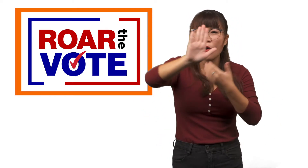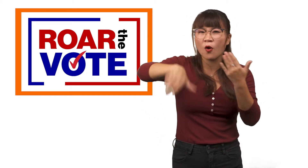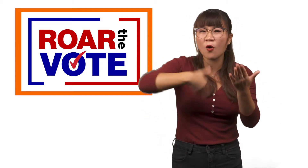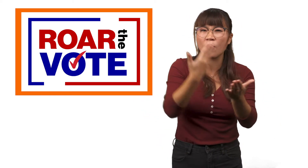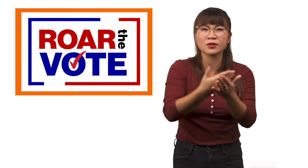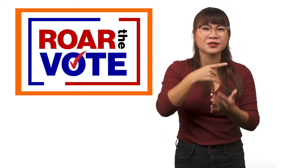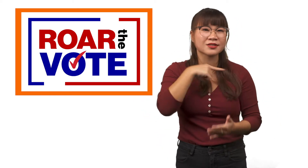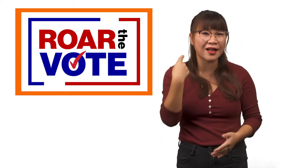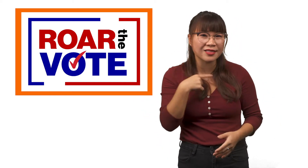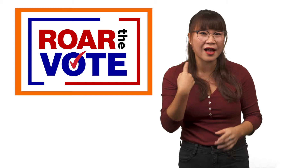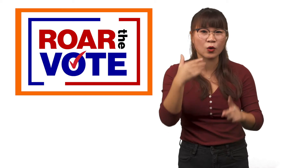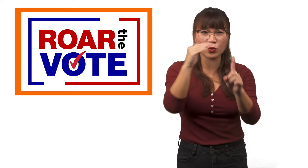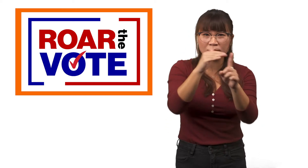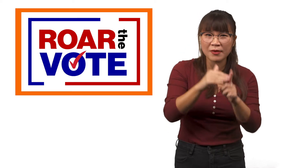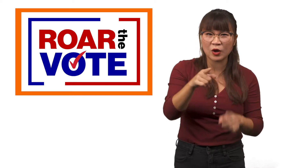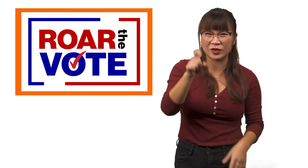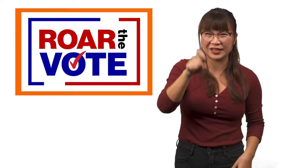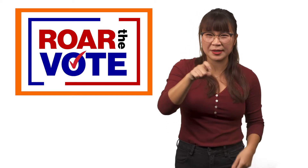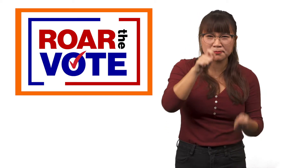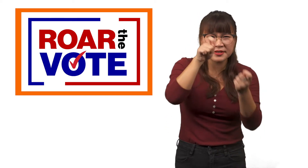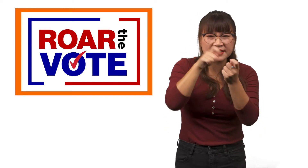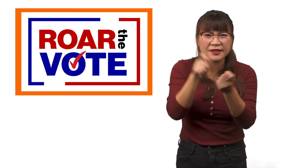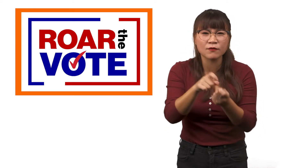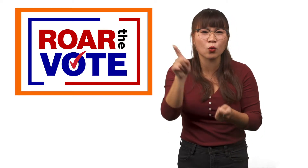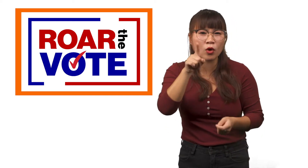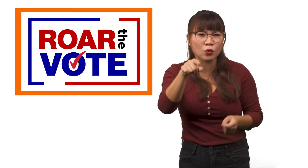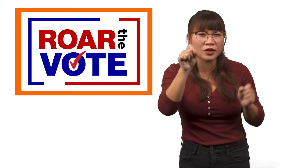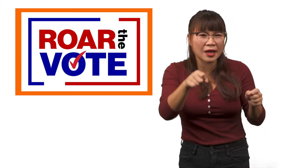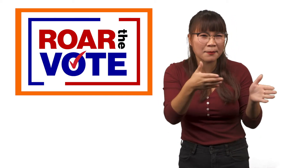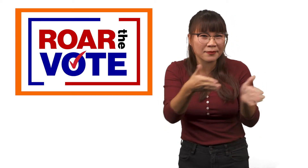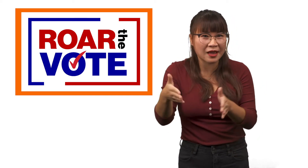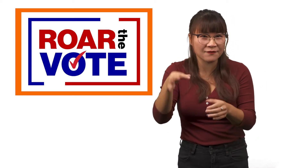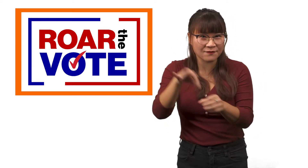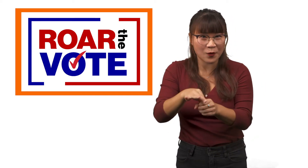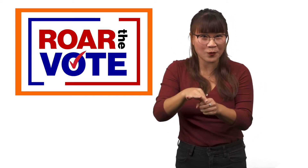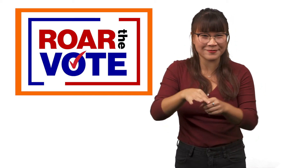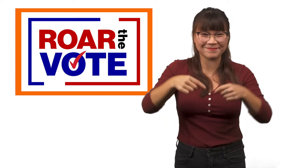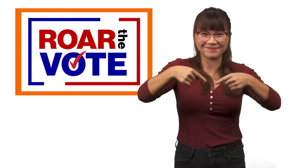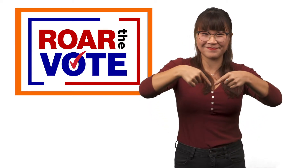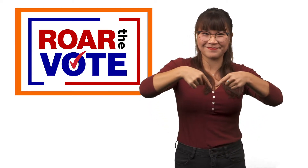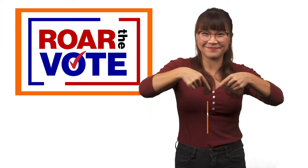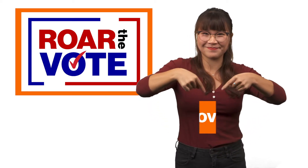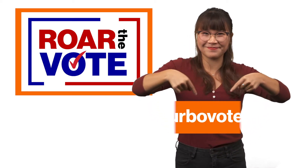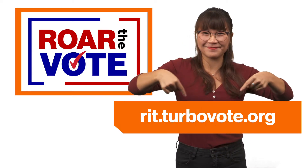And get all the deadlines and reminders you need to vote.